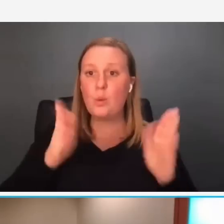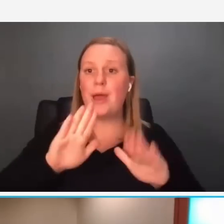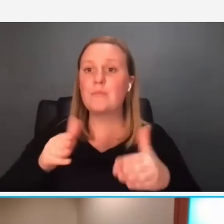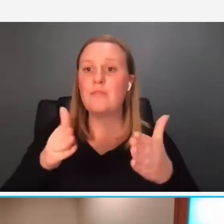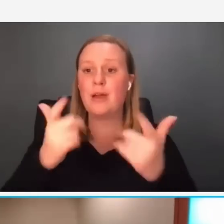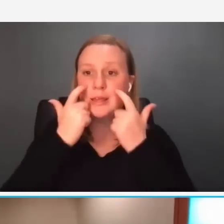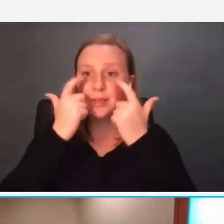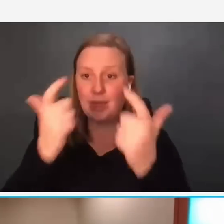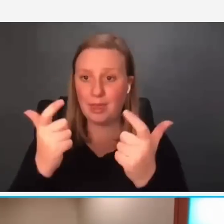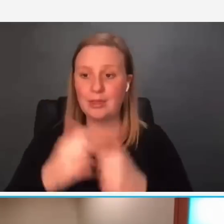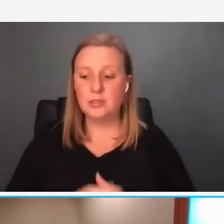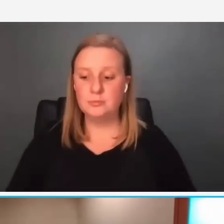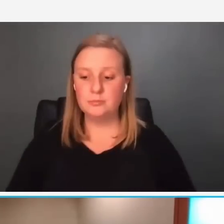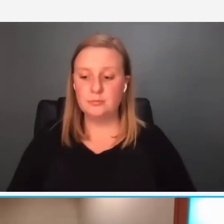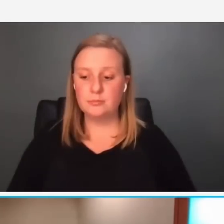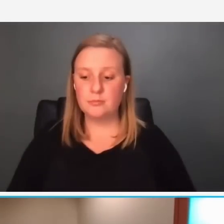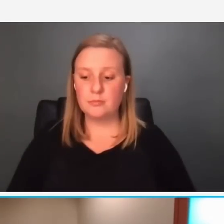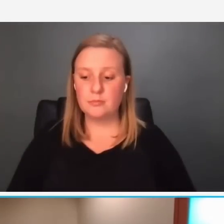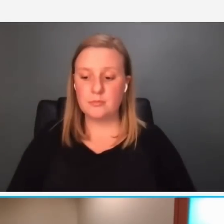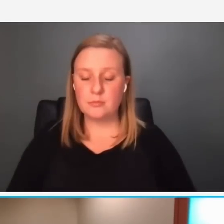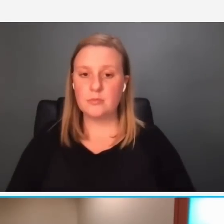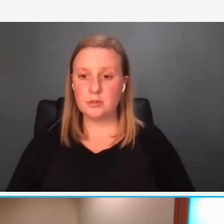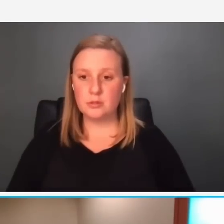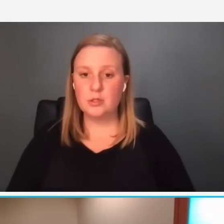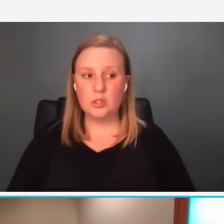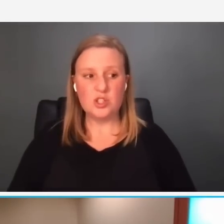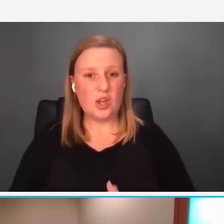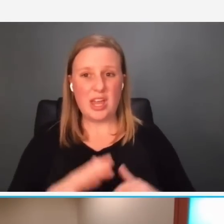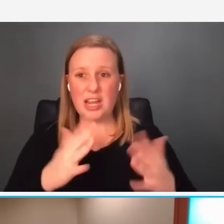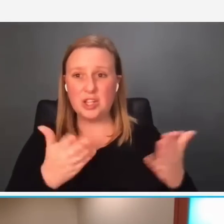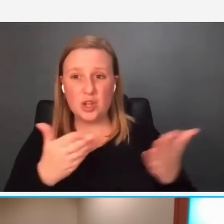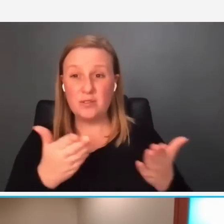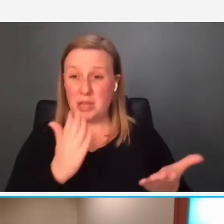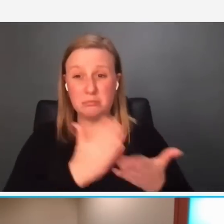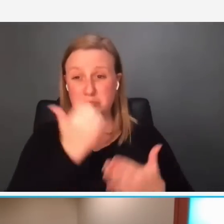remove barriers to those services or providers who are lower risk and ultimately promoting